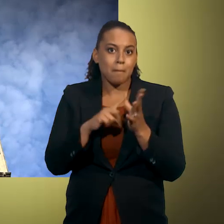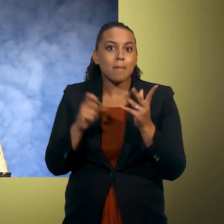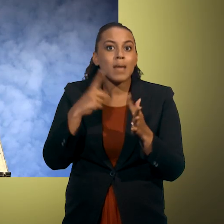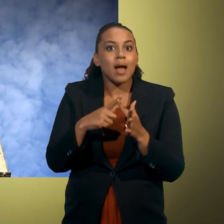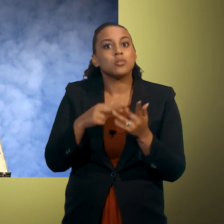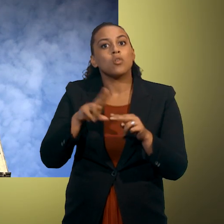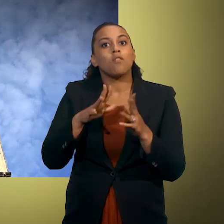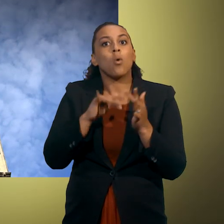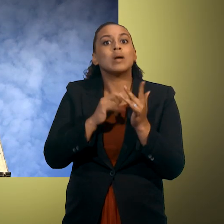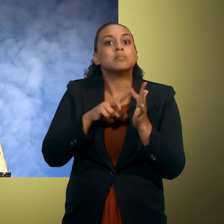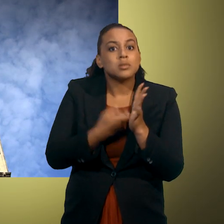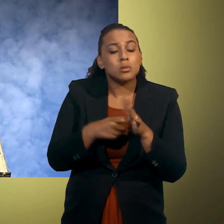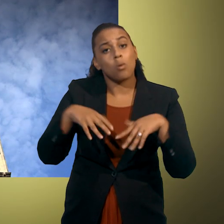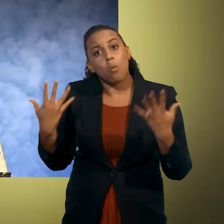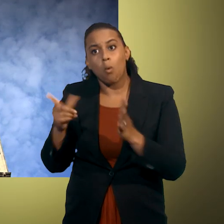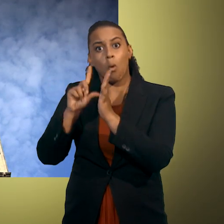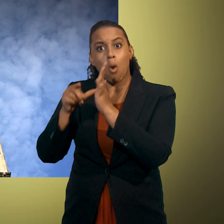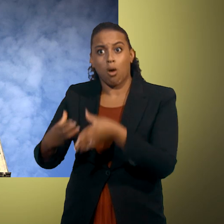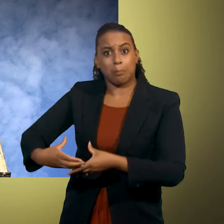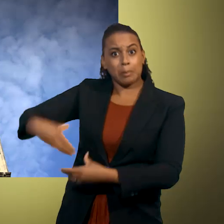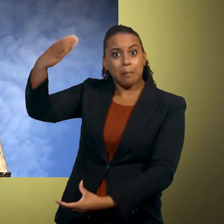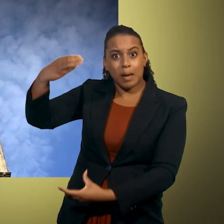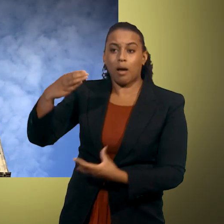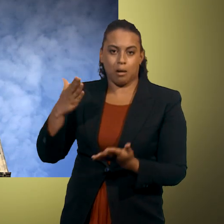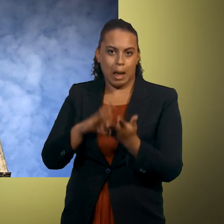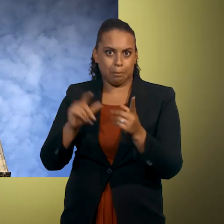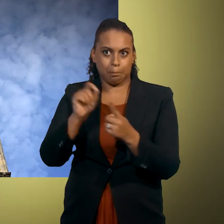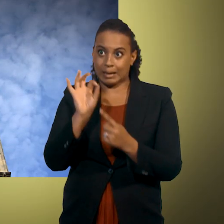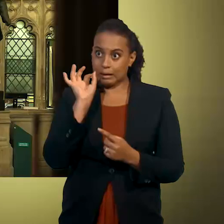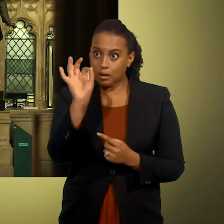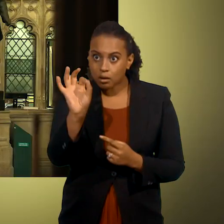Ben can be arranged through your MP or a member of the Lords.